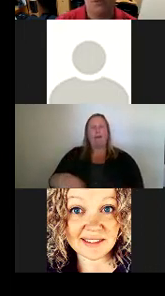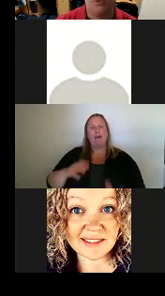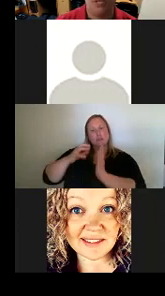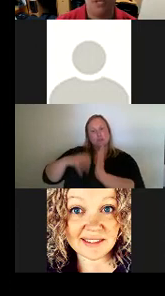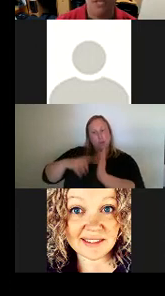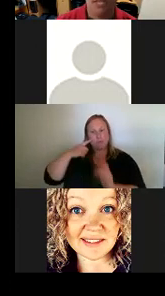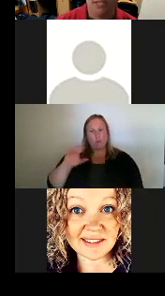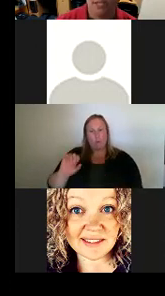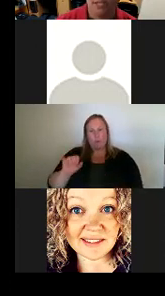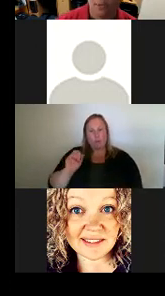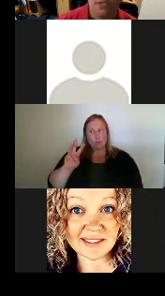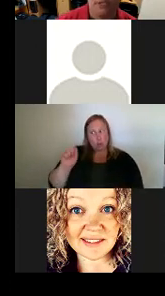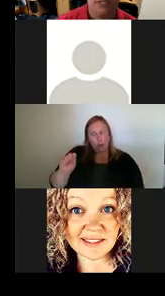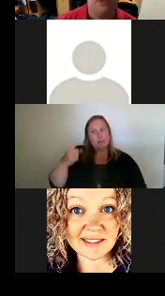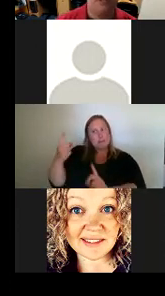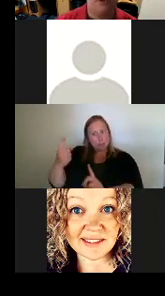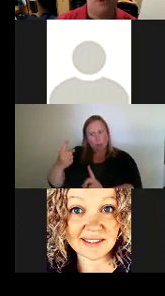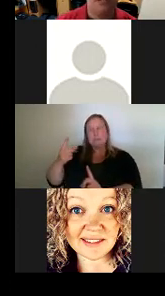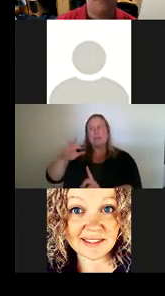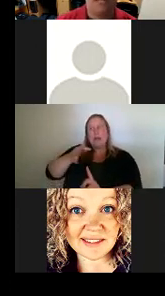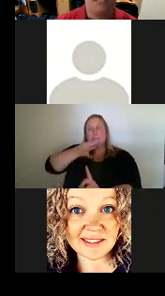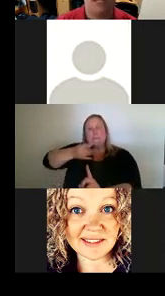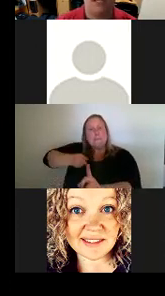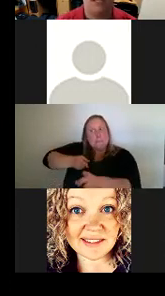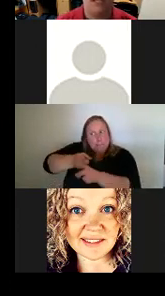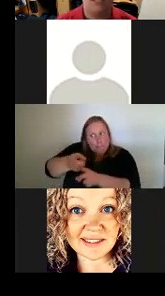EXPERIENCED IN THOSE AREAS IF THAT'S A NEED.